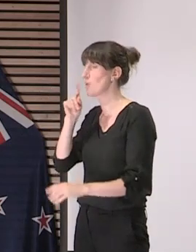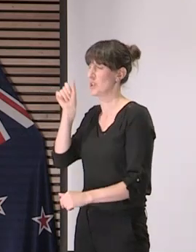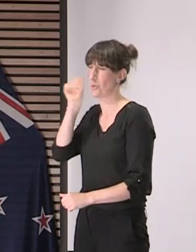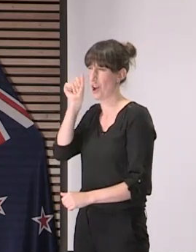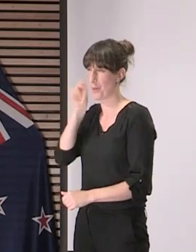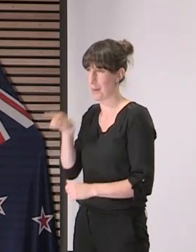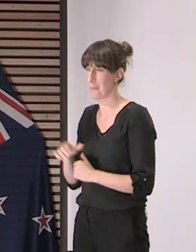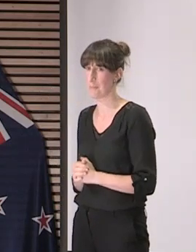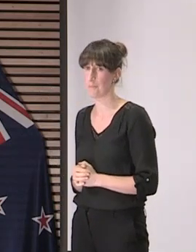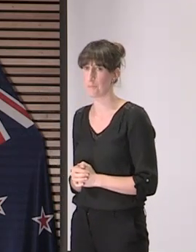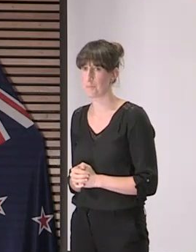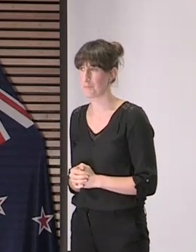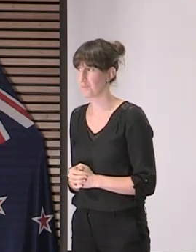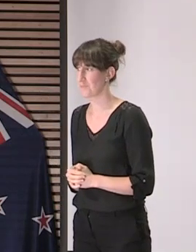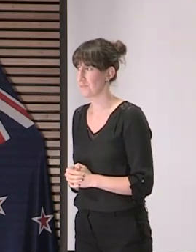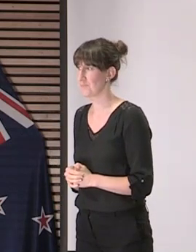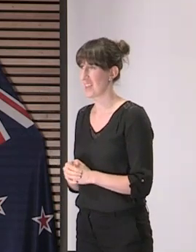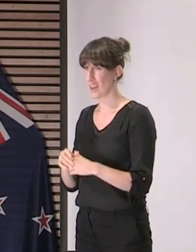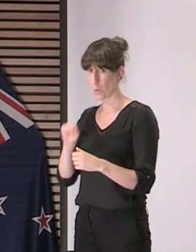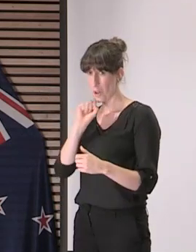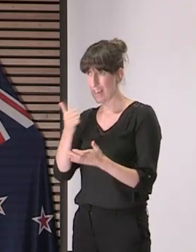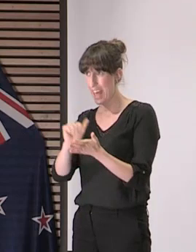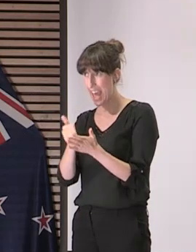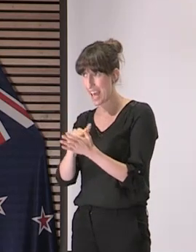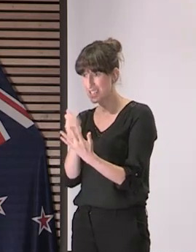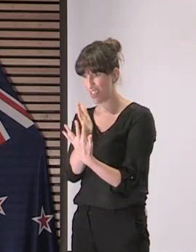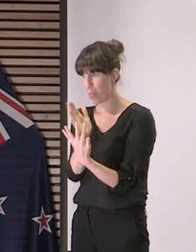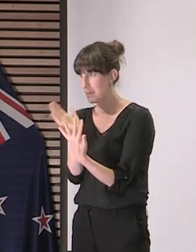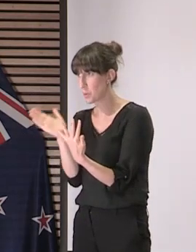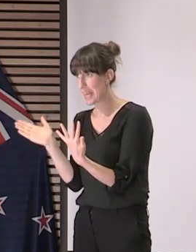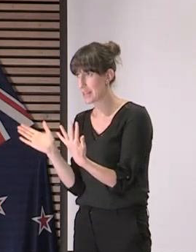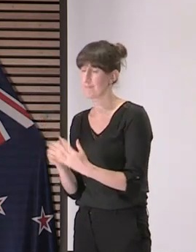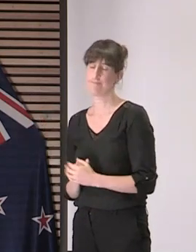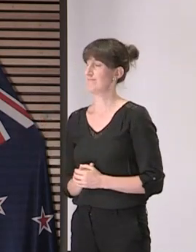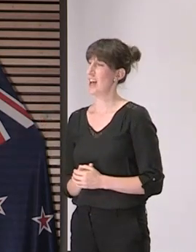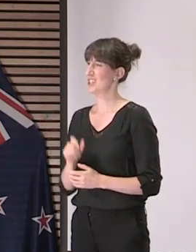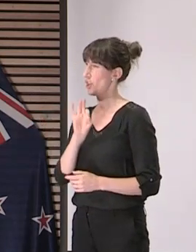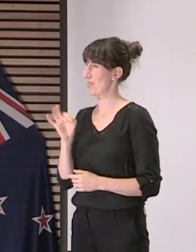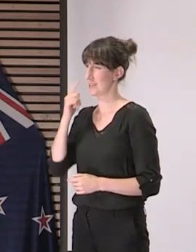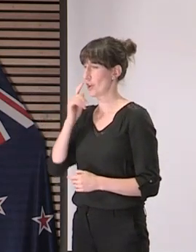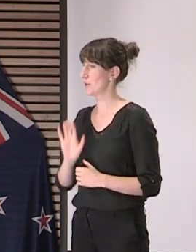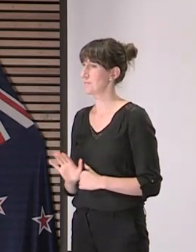back on TV. Advertisements on those channels? To be honest, I don't know